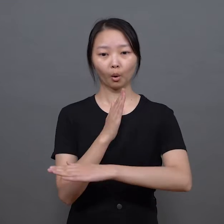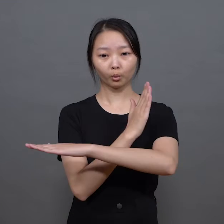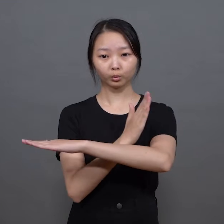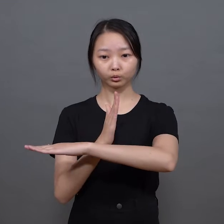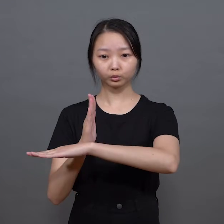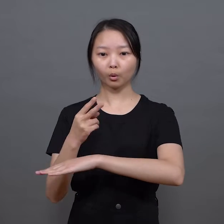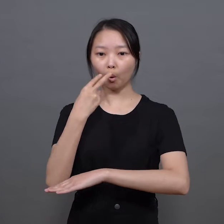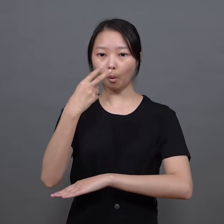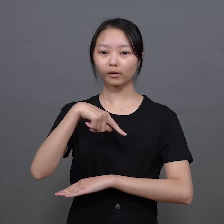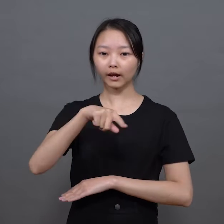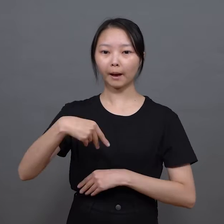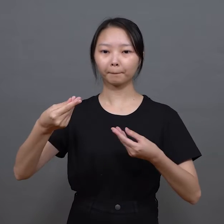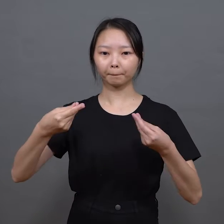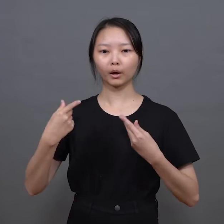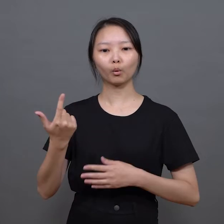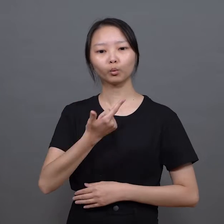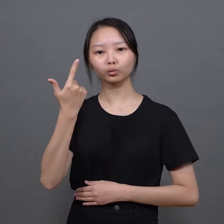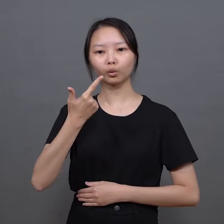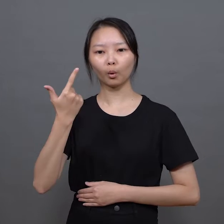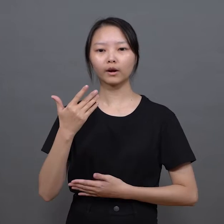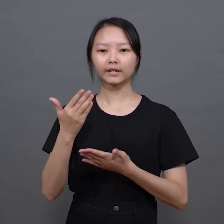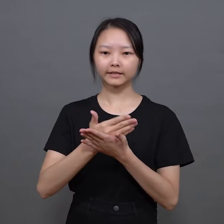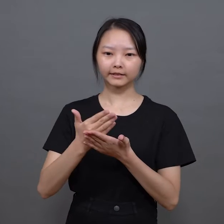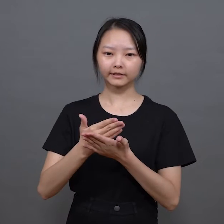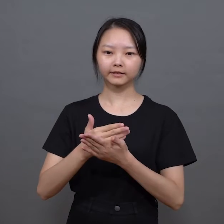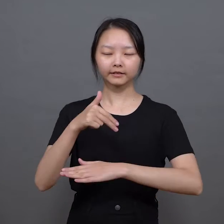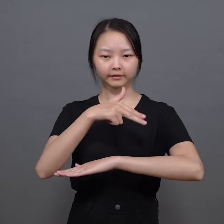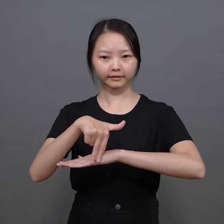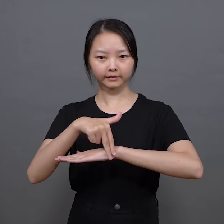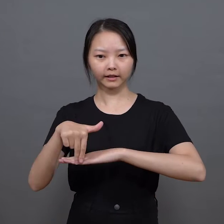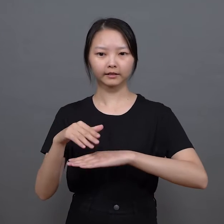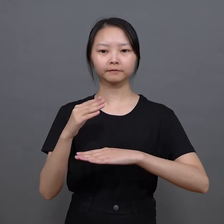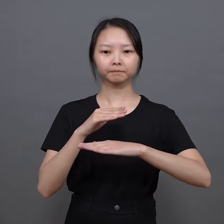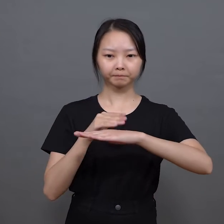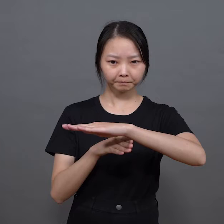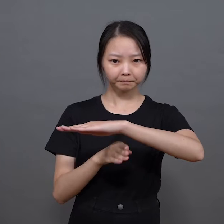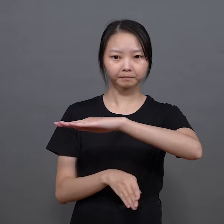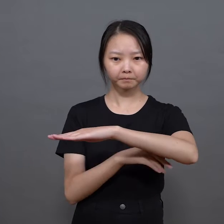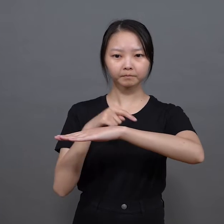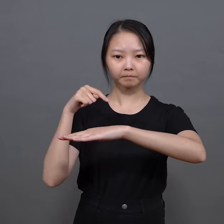Parliament Library gave me a big canvas to do different kinds of structure for